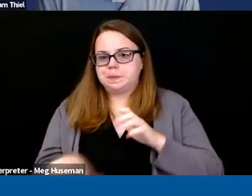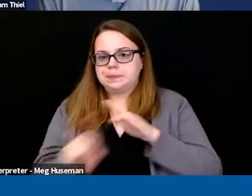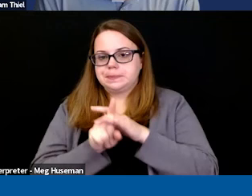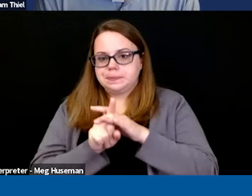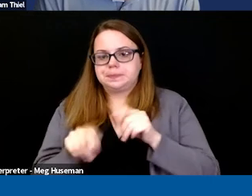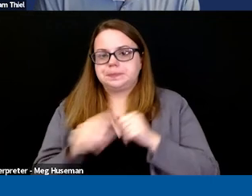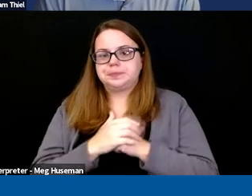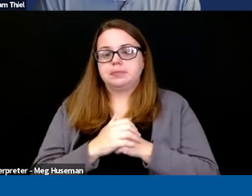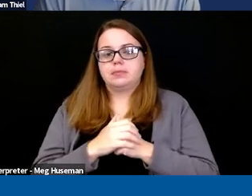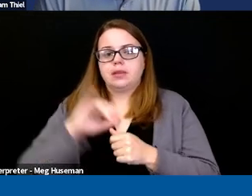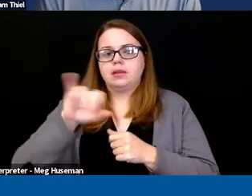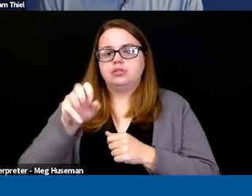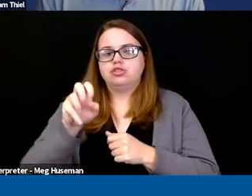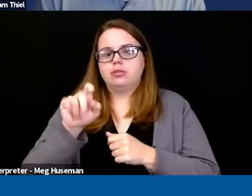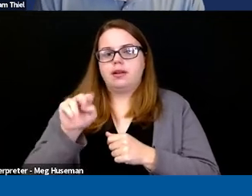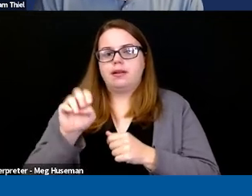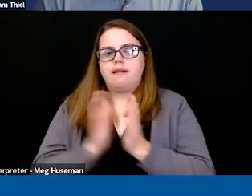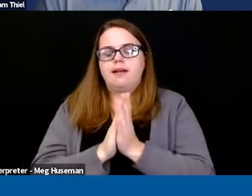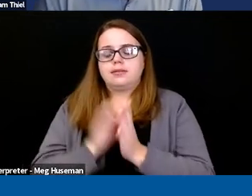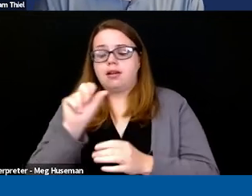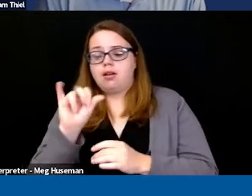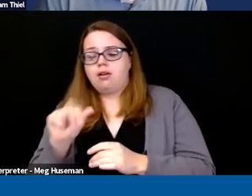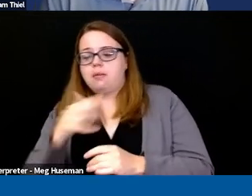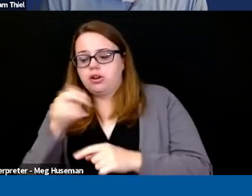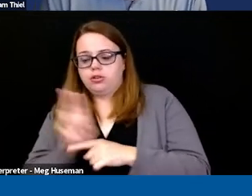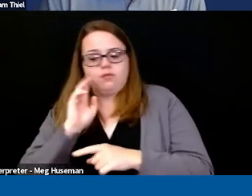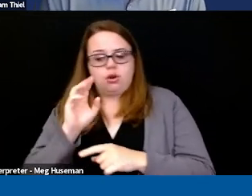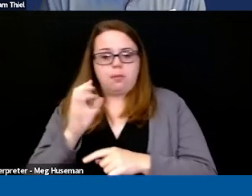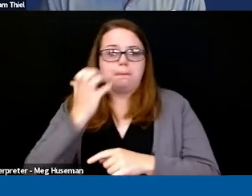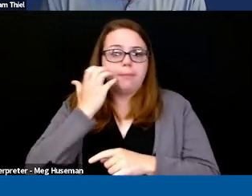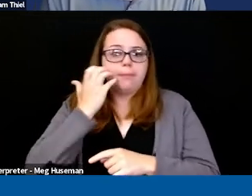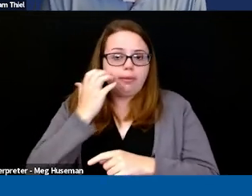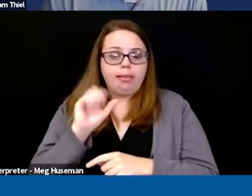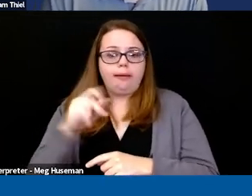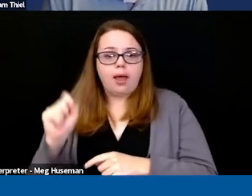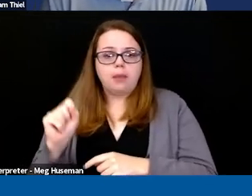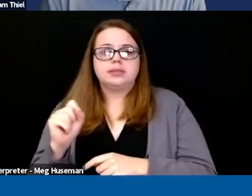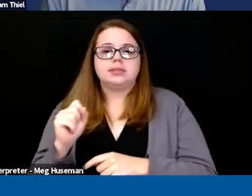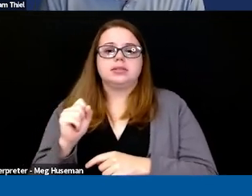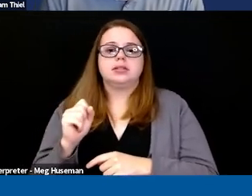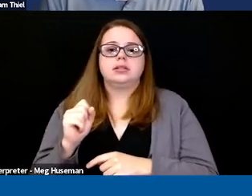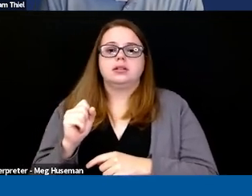Jeanette asks, "Is ARIA better used for mobile app support rather than websites consumed on a computer?"